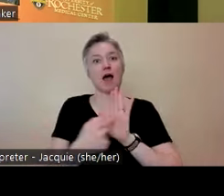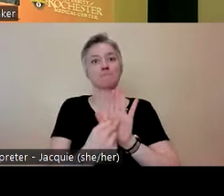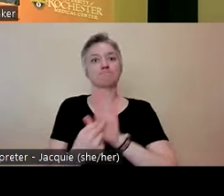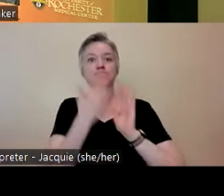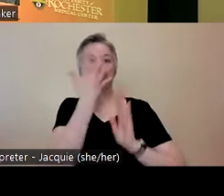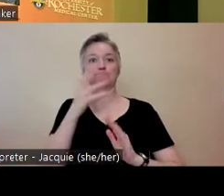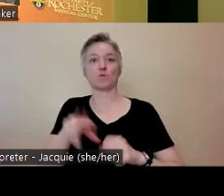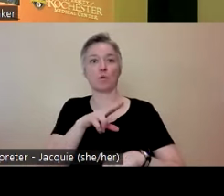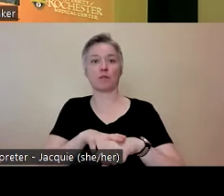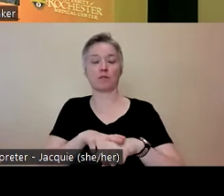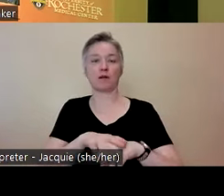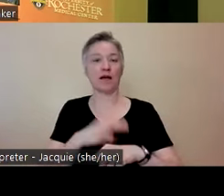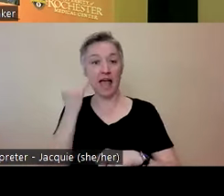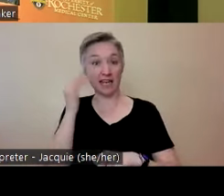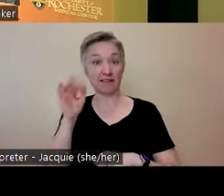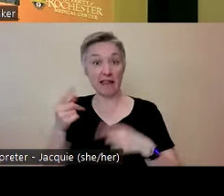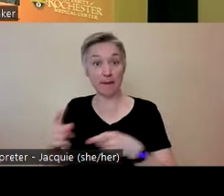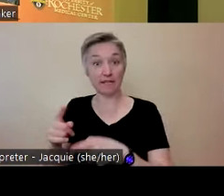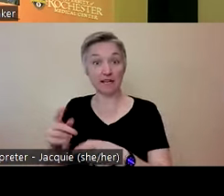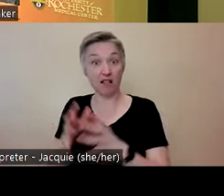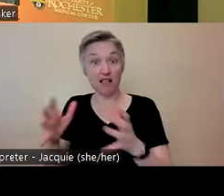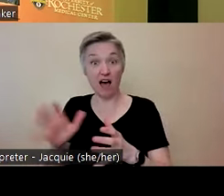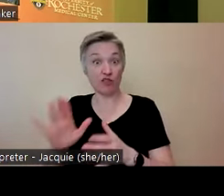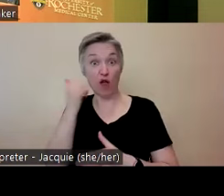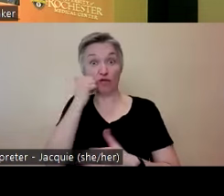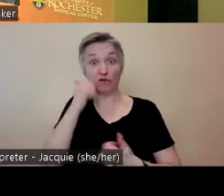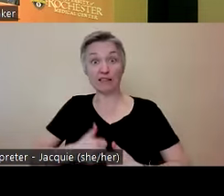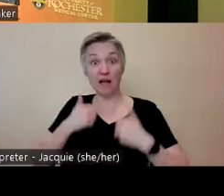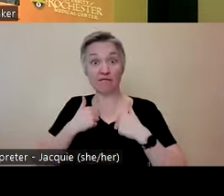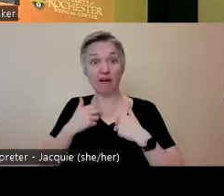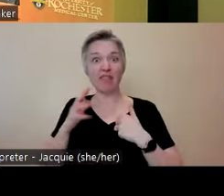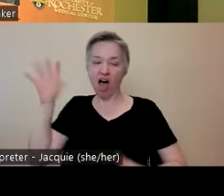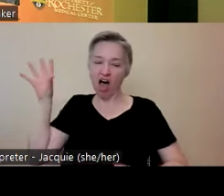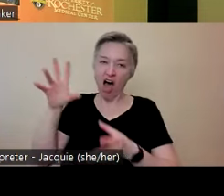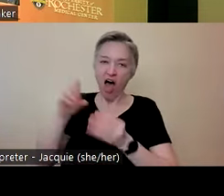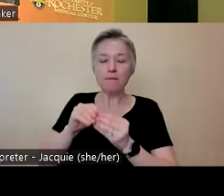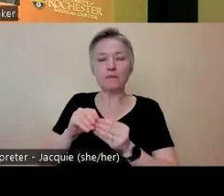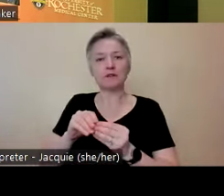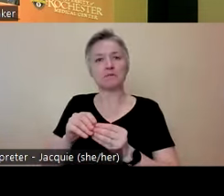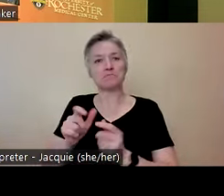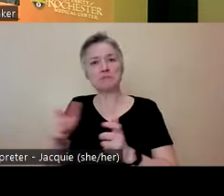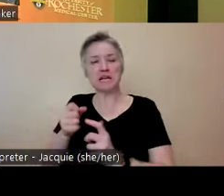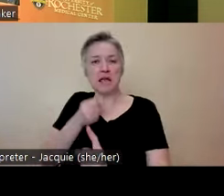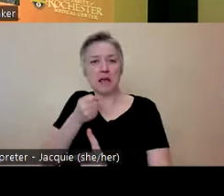a lot in day-to-day life that has really huge impacts on their experience their Mental Health